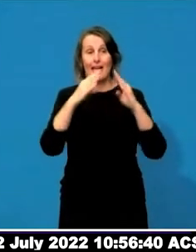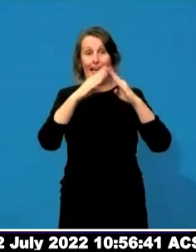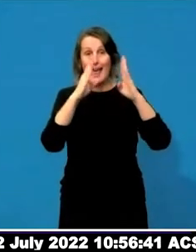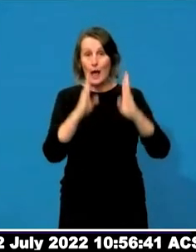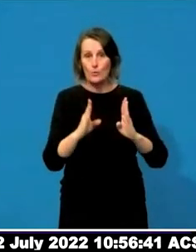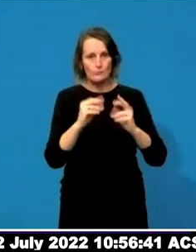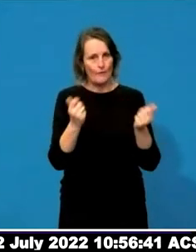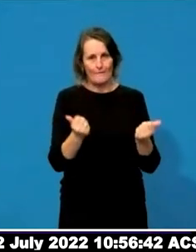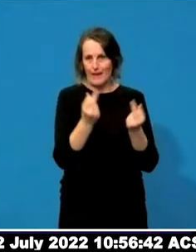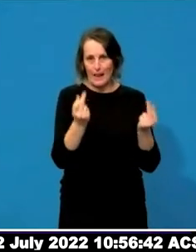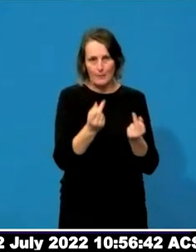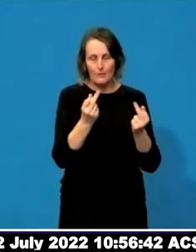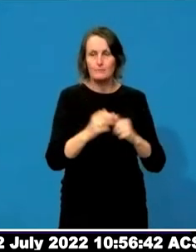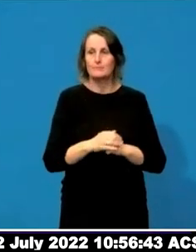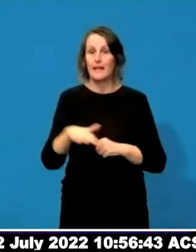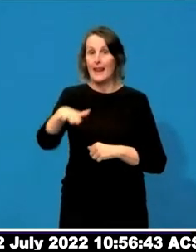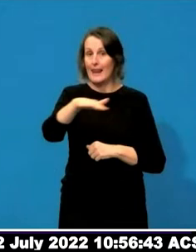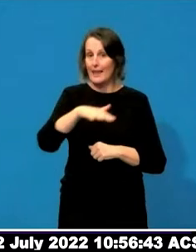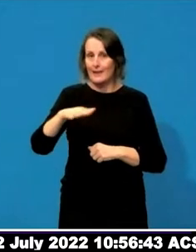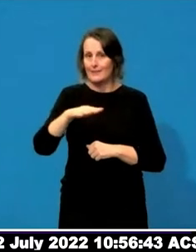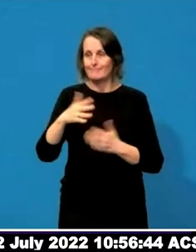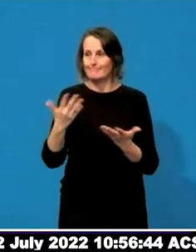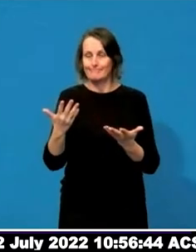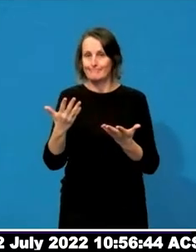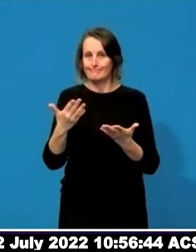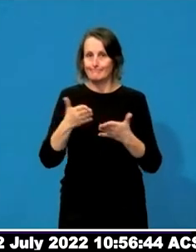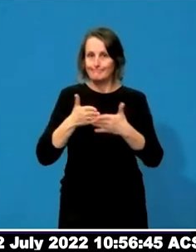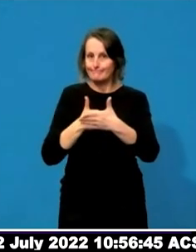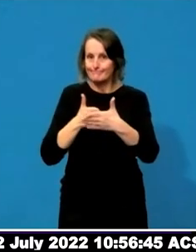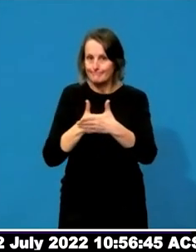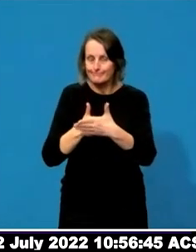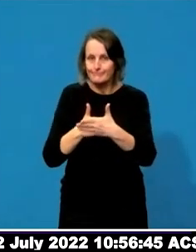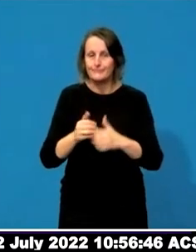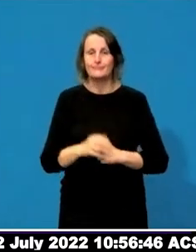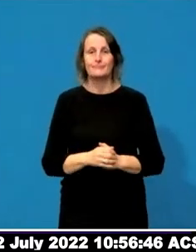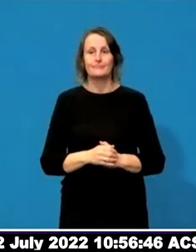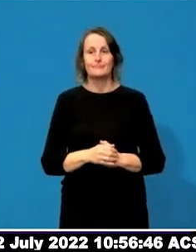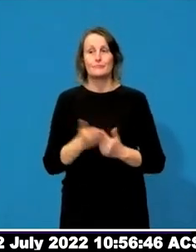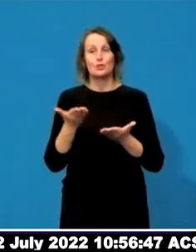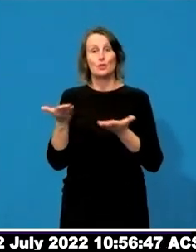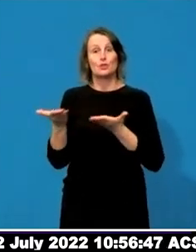availability of land, availability of service providers